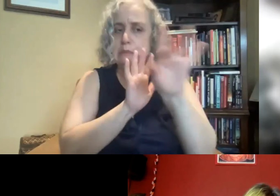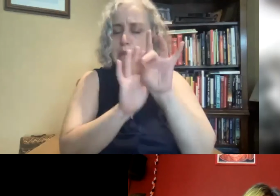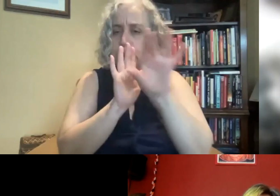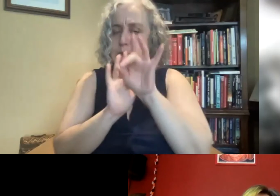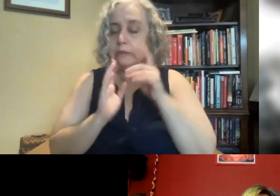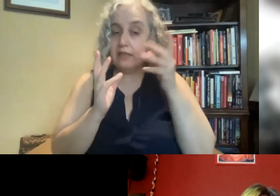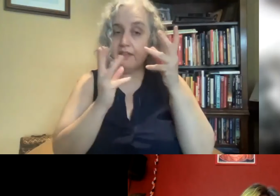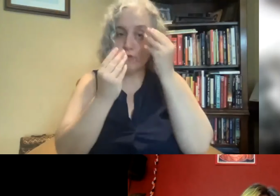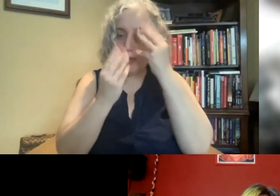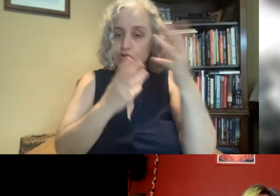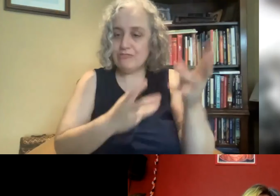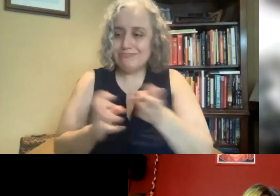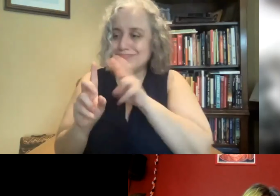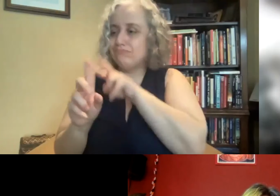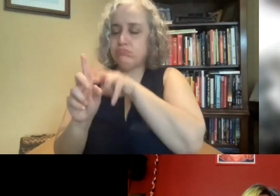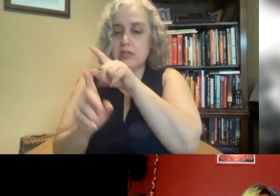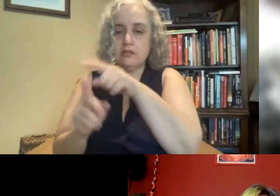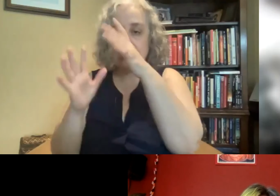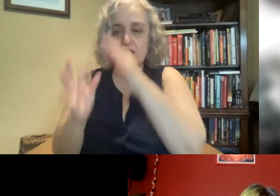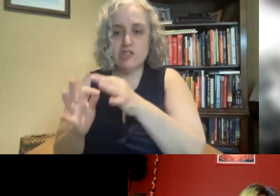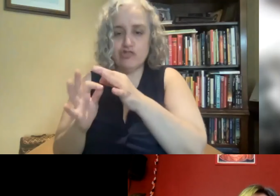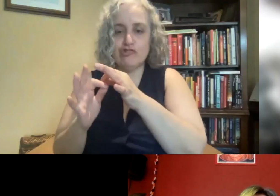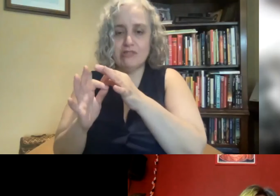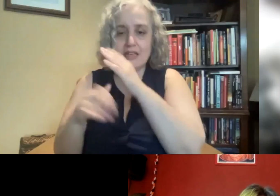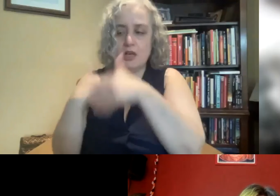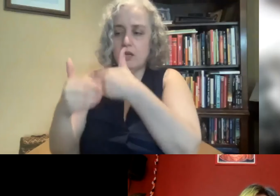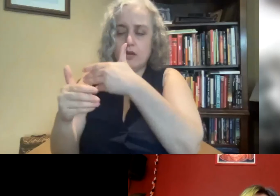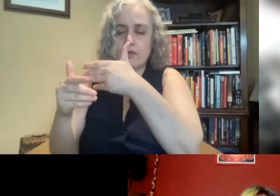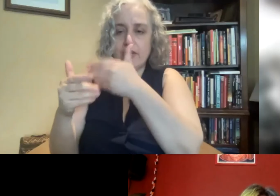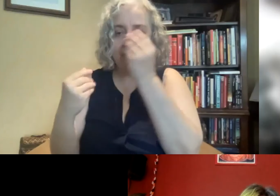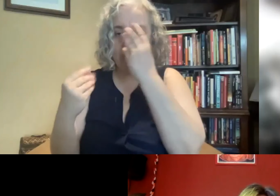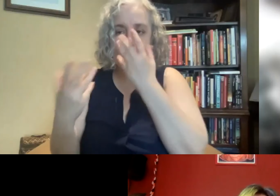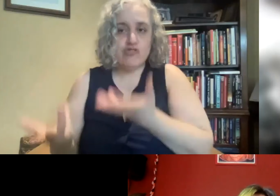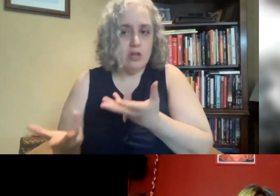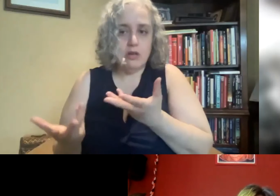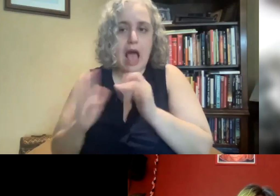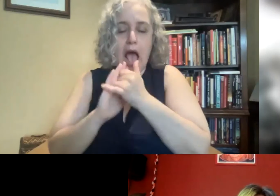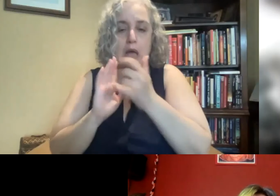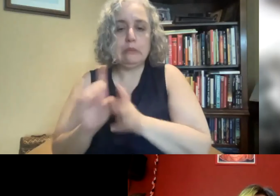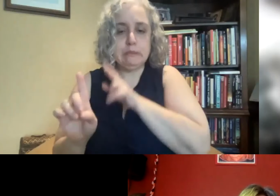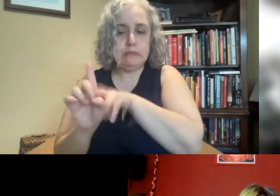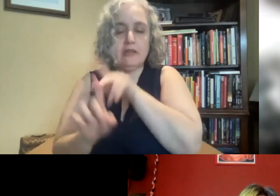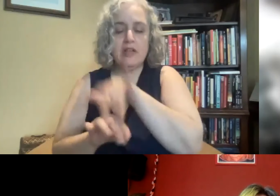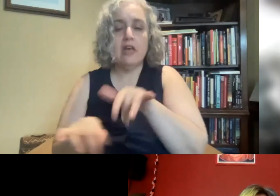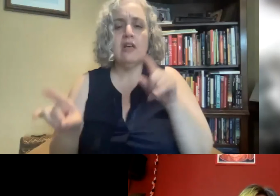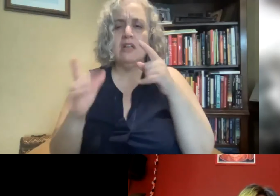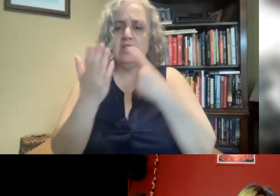and what decisions are made with the data. I think we've talked about that quite a bit and we're